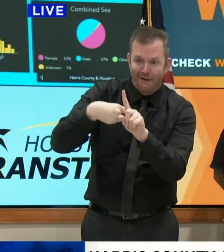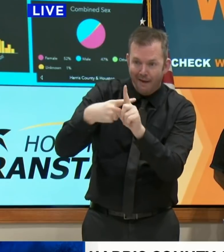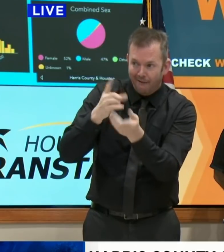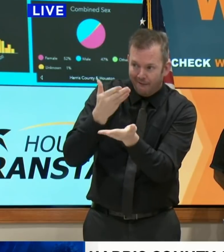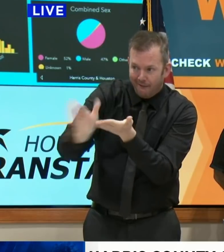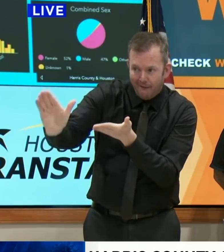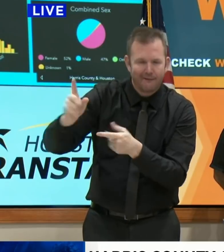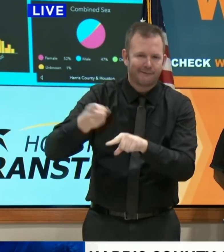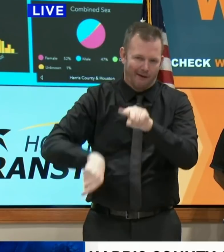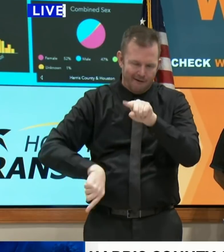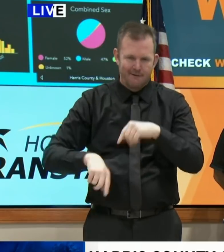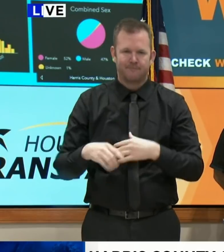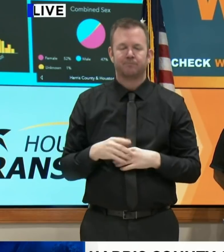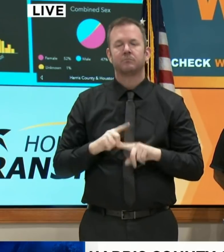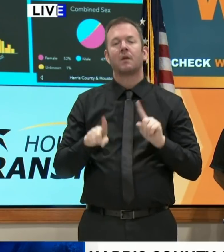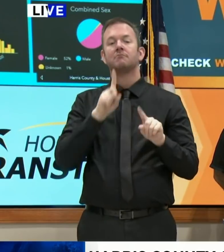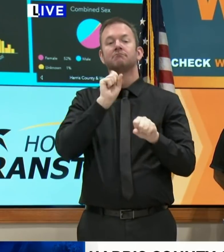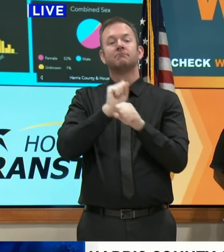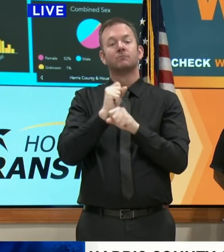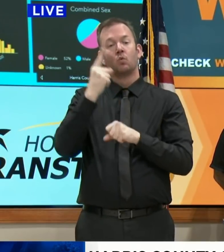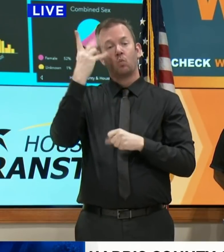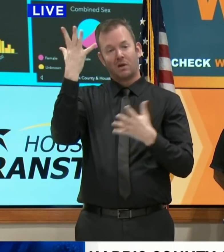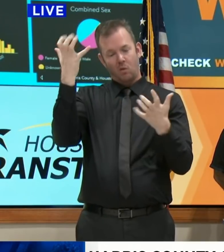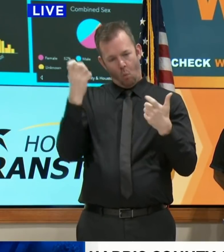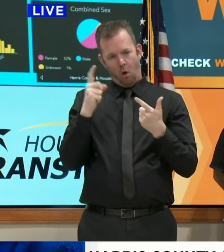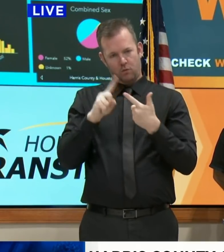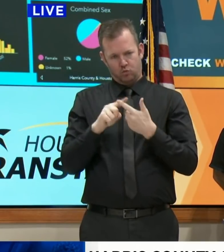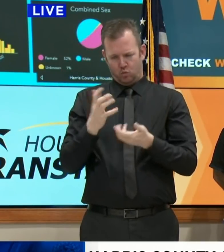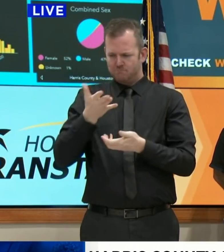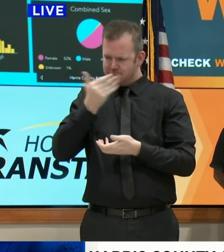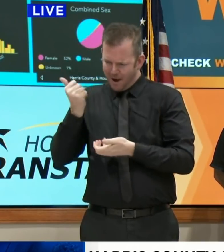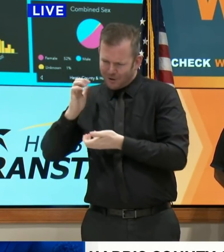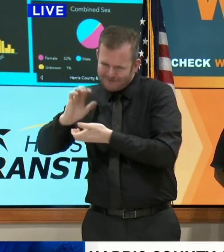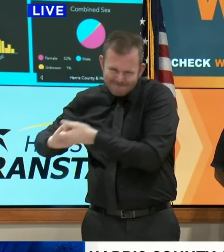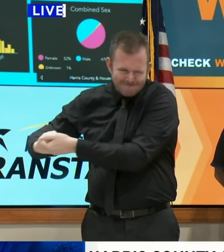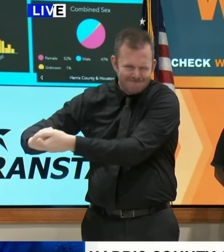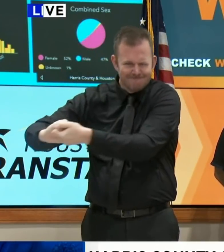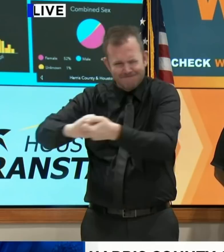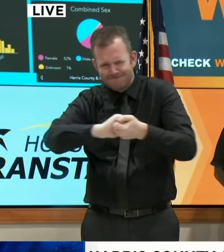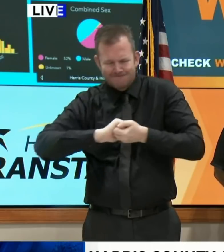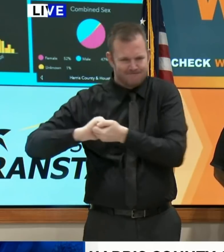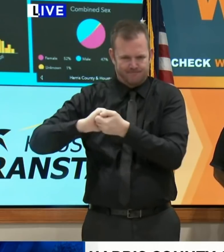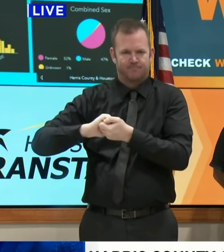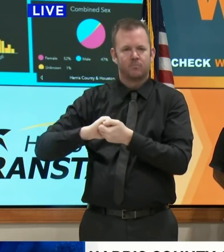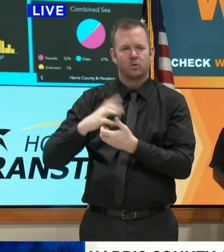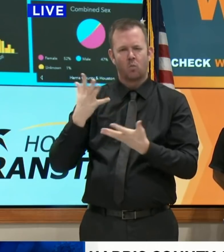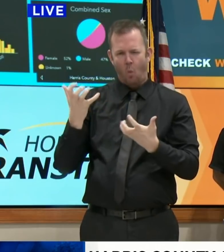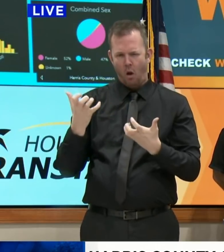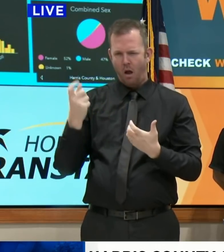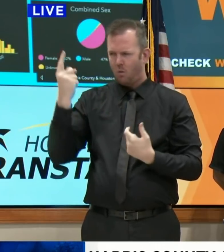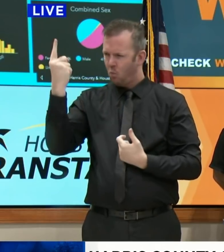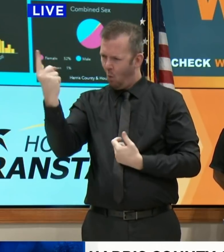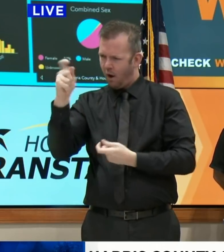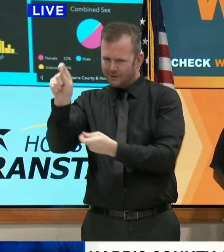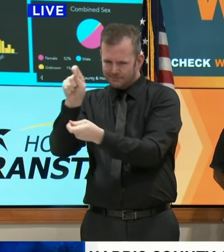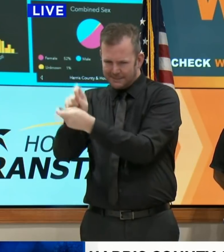judges on evictions. Why we’ve taken so many of the Why we’ve taken so many of the steps. steps. But we want to do it in a way